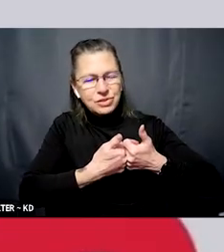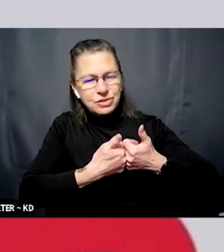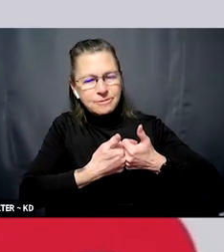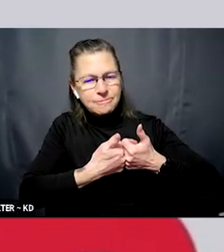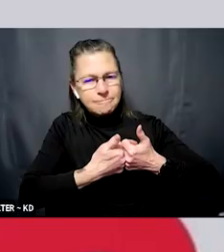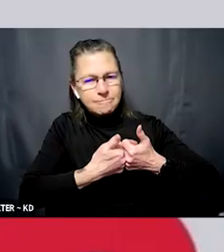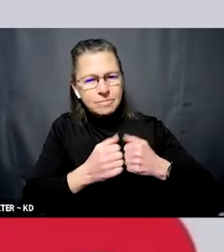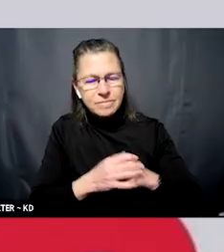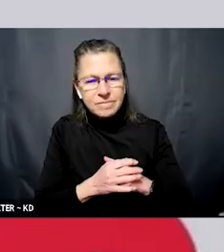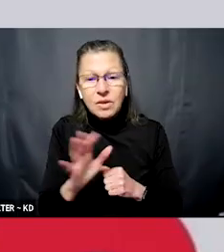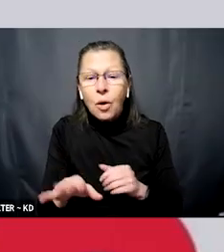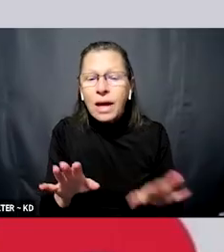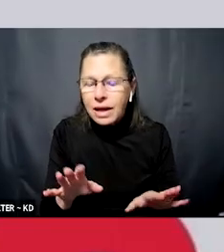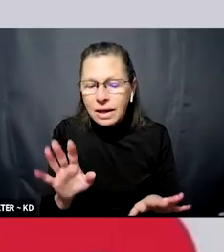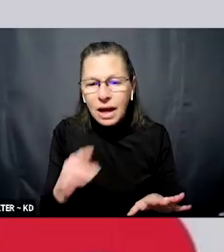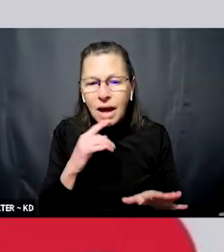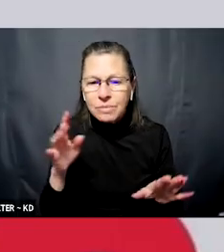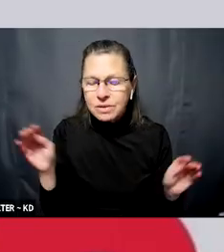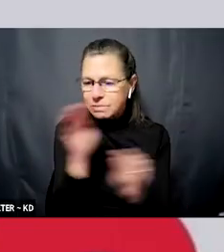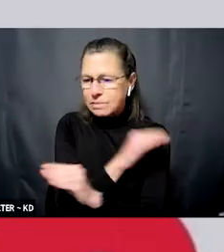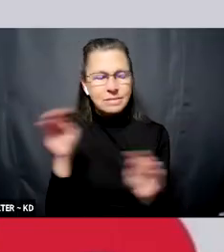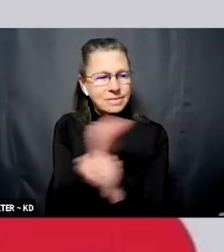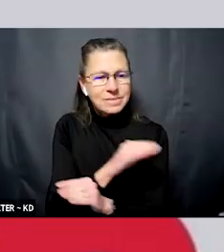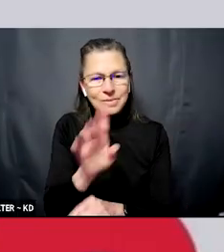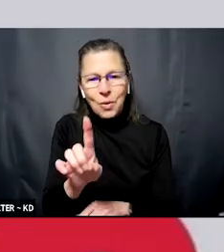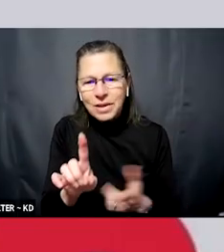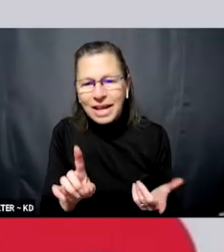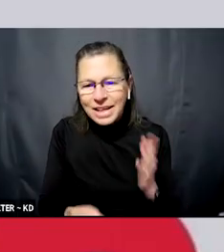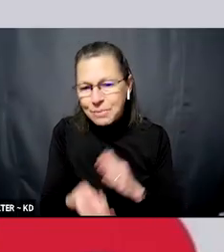let me just go through, okay, let me rearrange my thought process. I just wanted to touch on all of